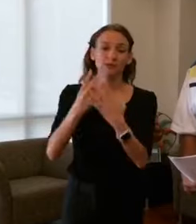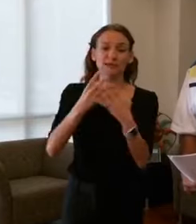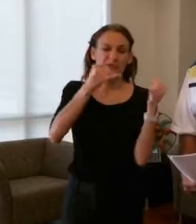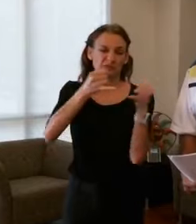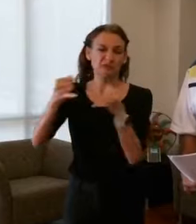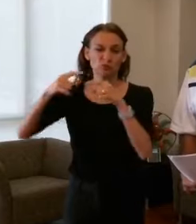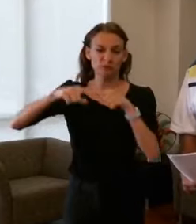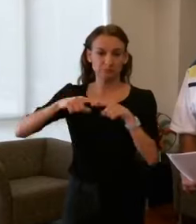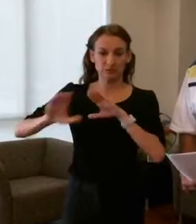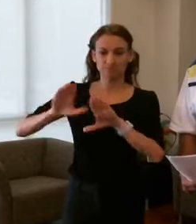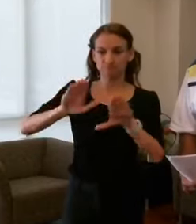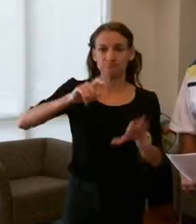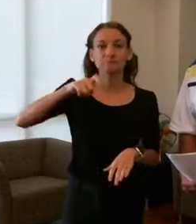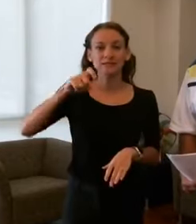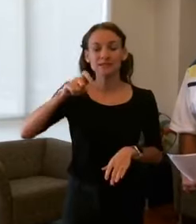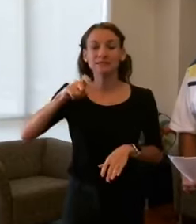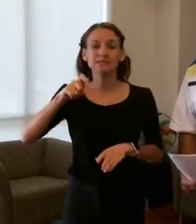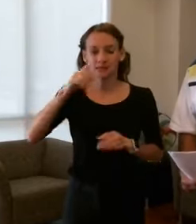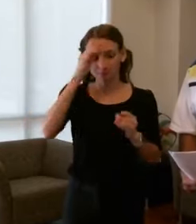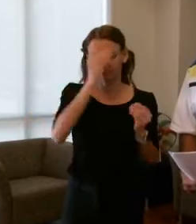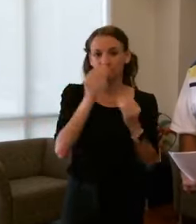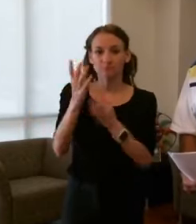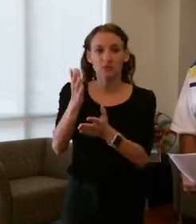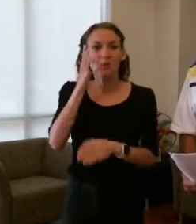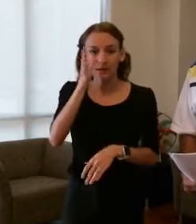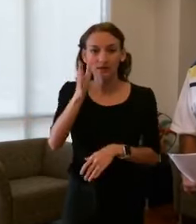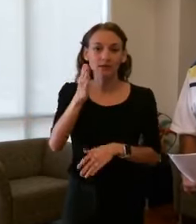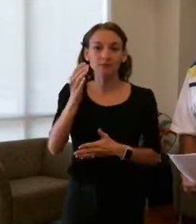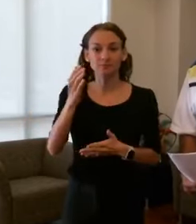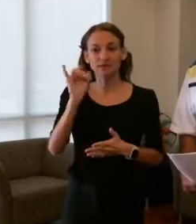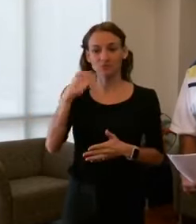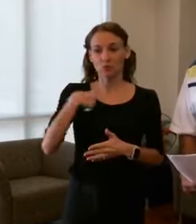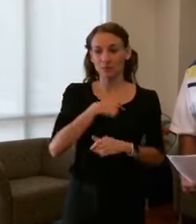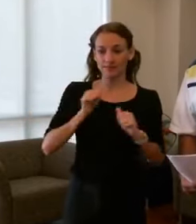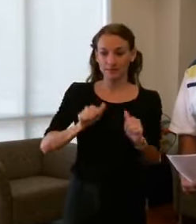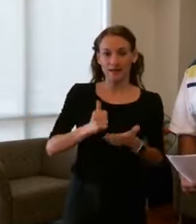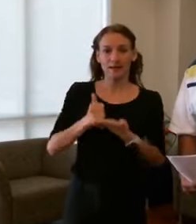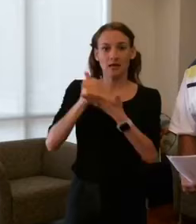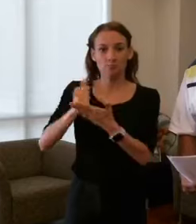about what is it happened past your ability to help you on one-on-one situations.